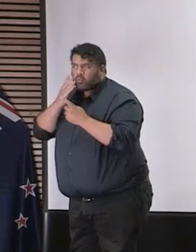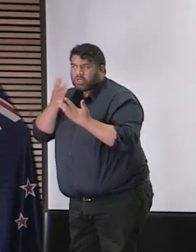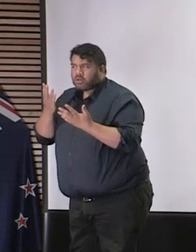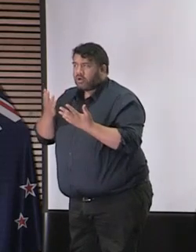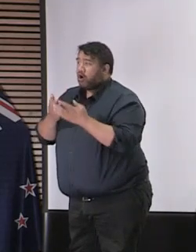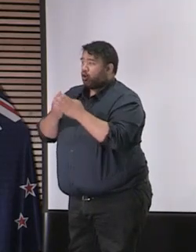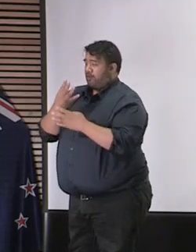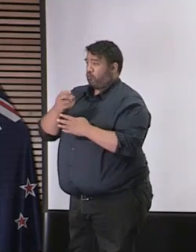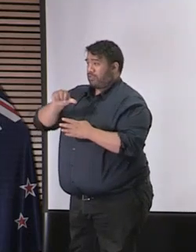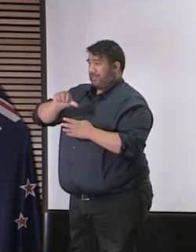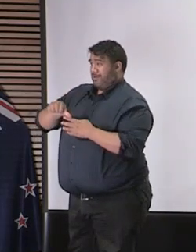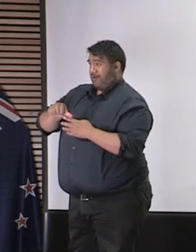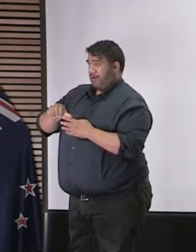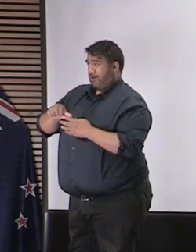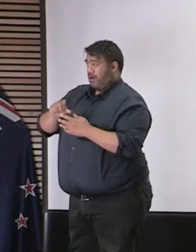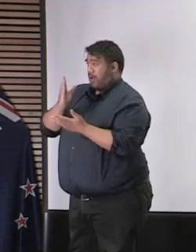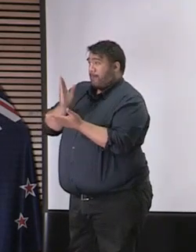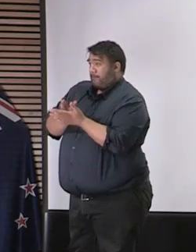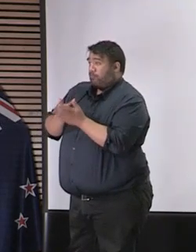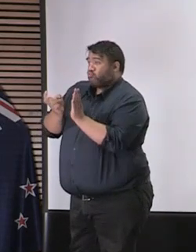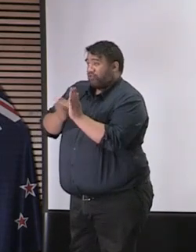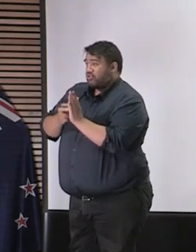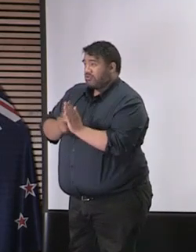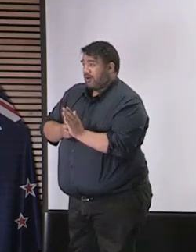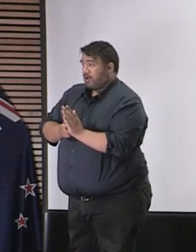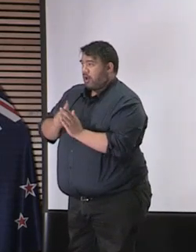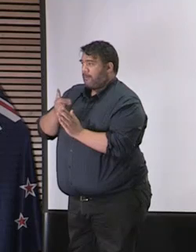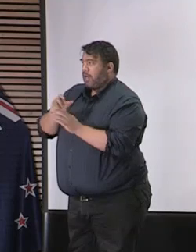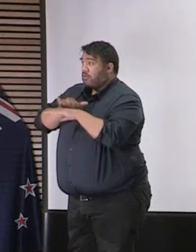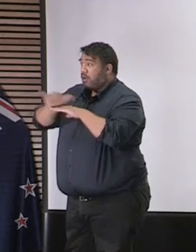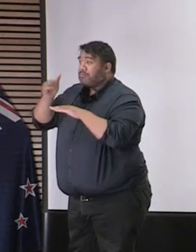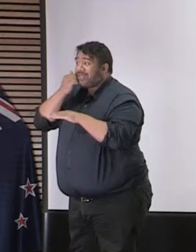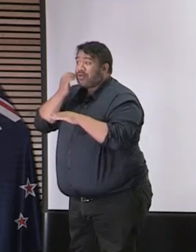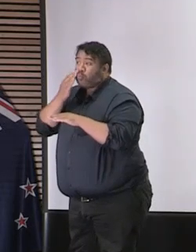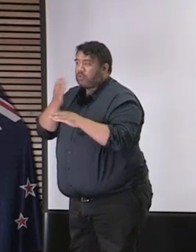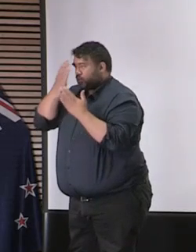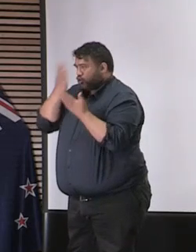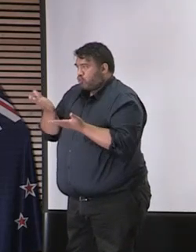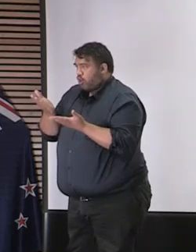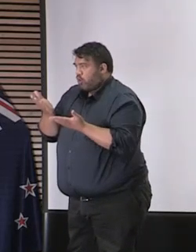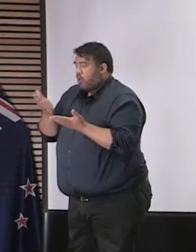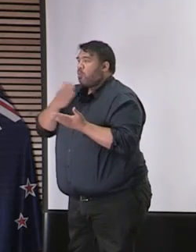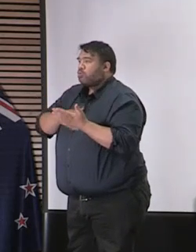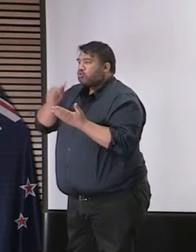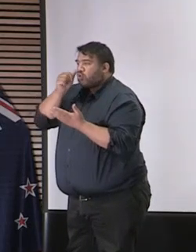PRIME MINISTER JACINDA I do. We have 49 who have registered so far. We do not at this stage have a